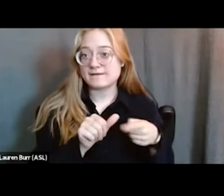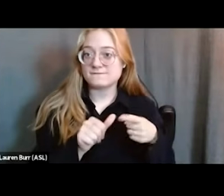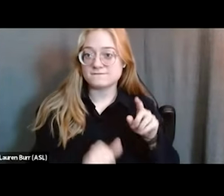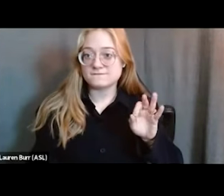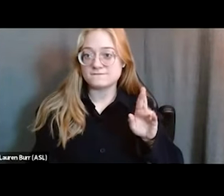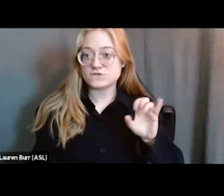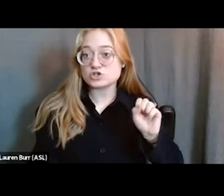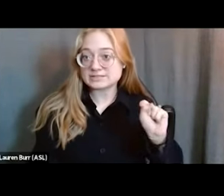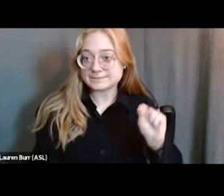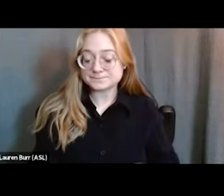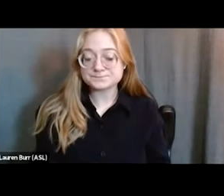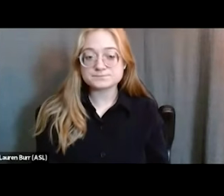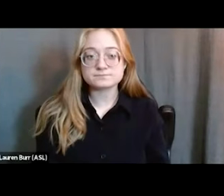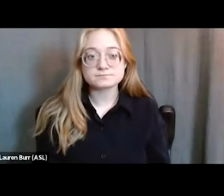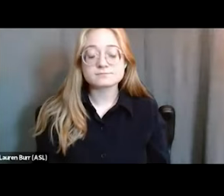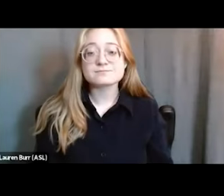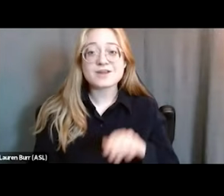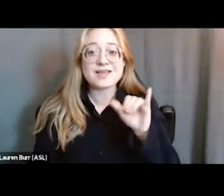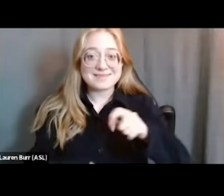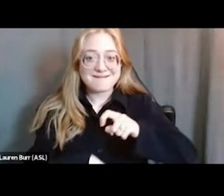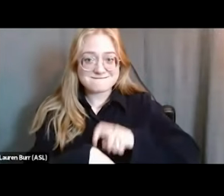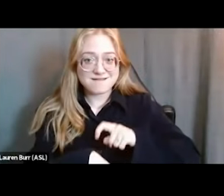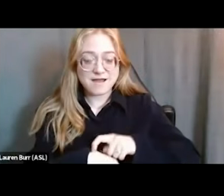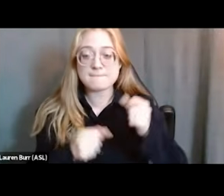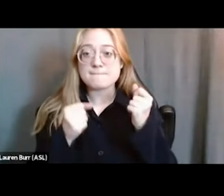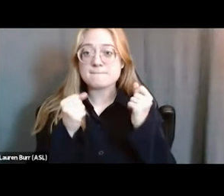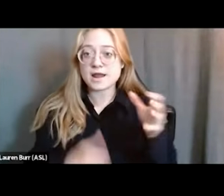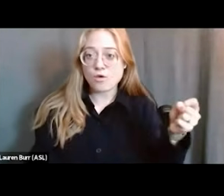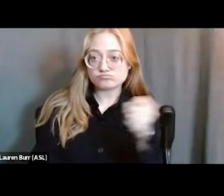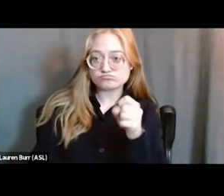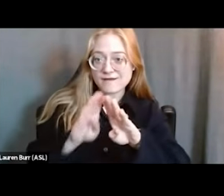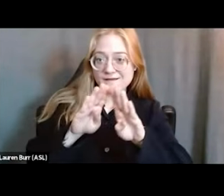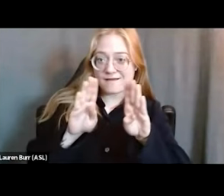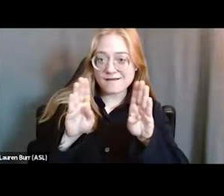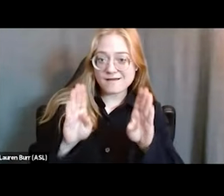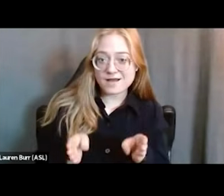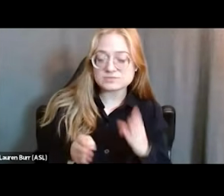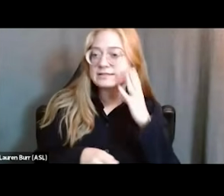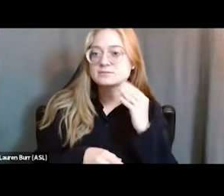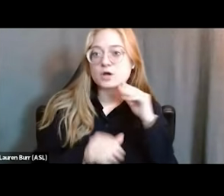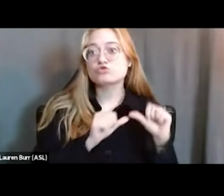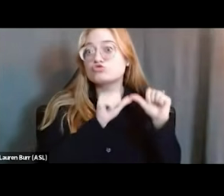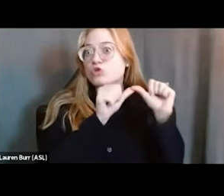By the time many of the patients are housed, they experience chronic homelessness, they're incredibly ill,